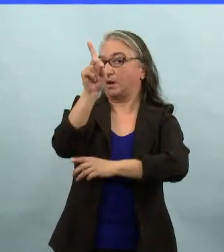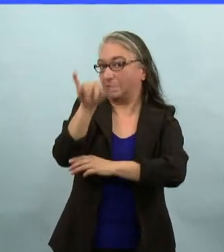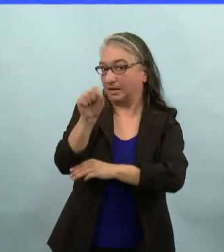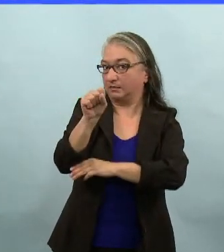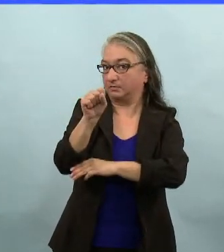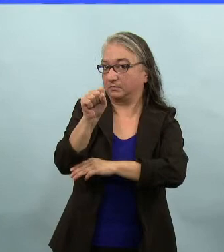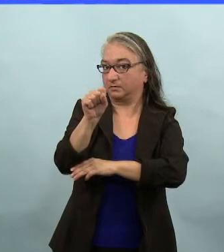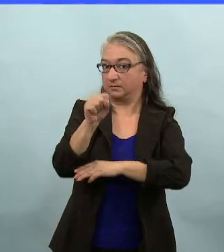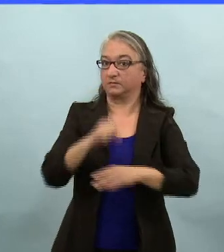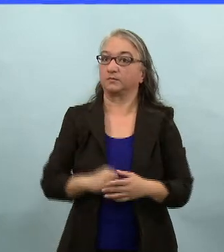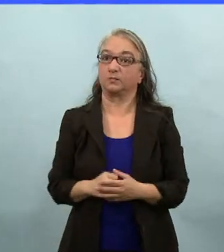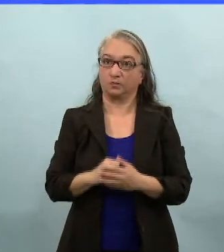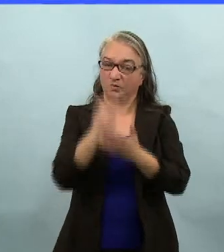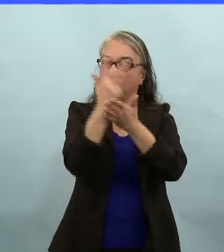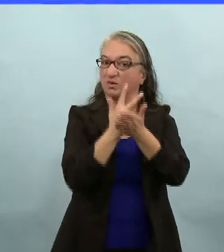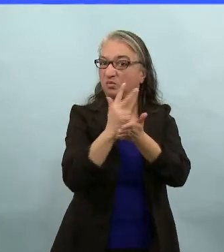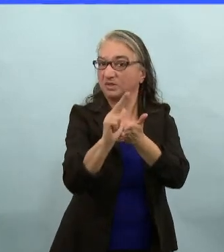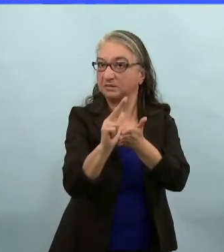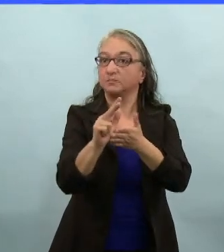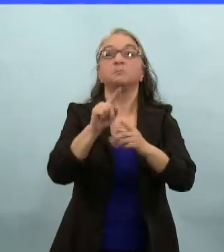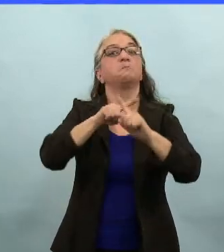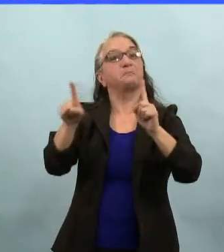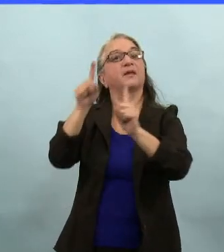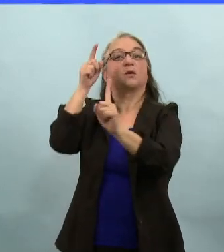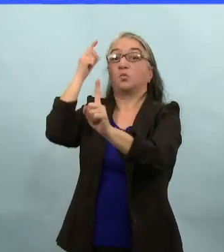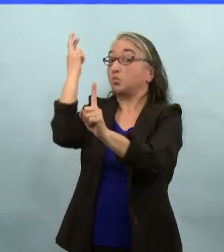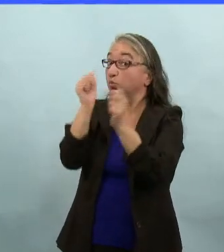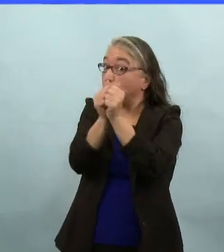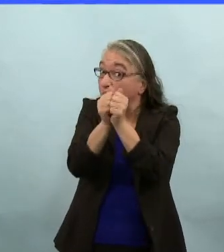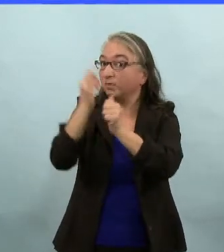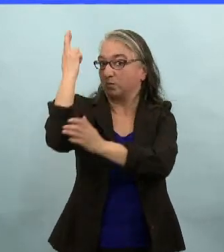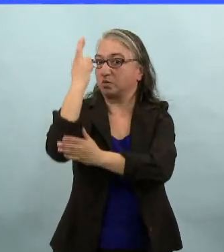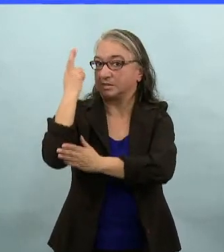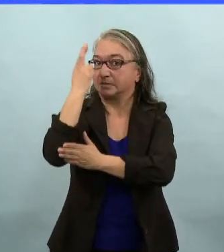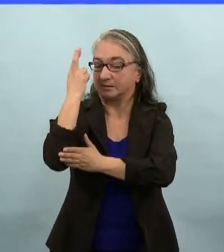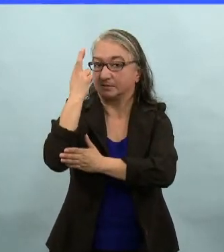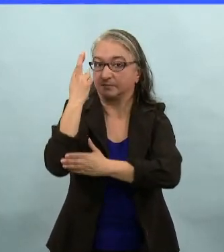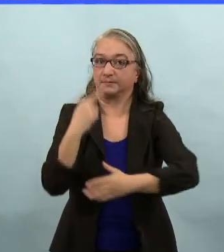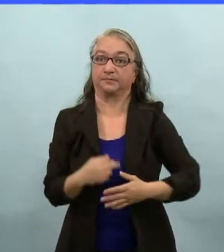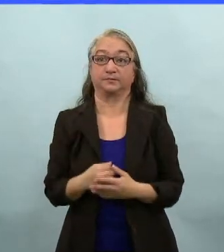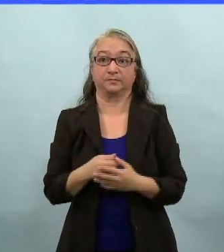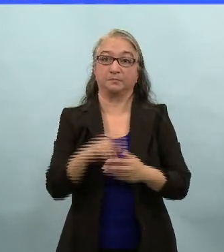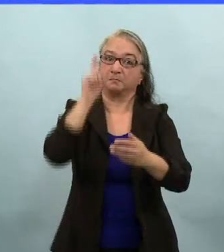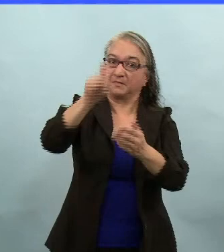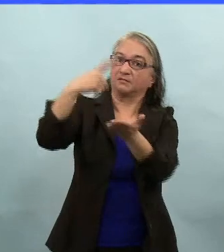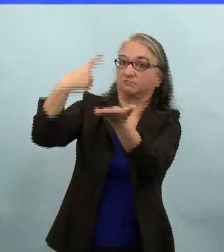i would ask parents to discuss their concerns with a health care provider and if parents bring